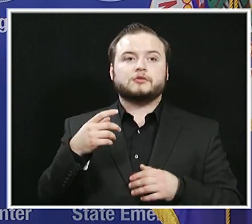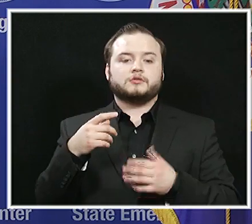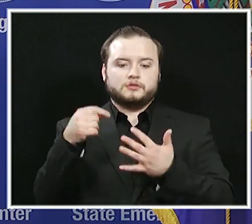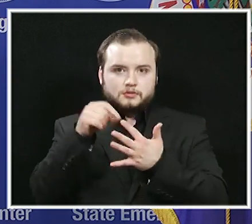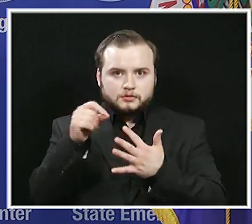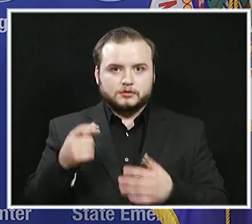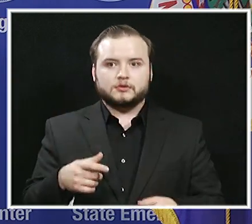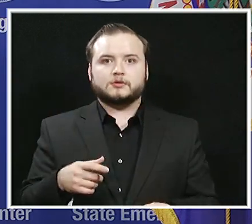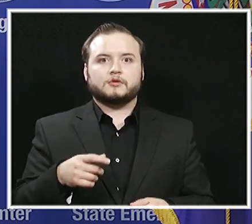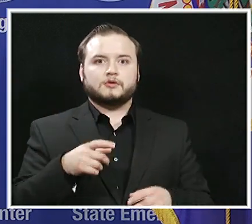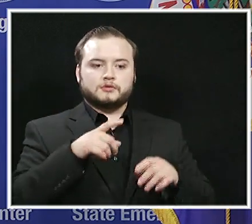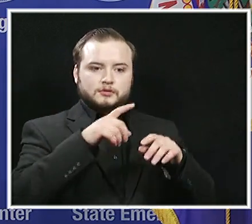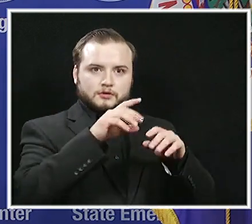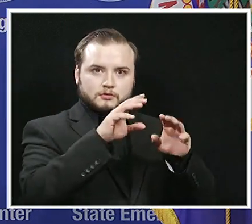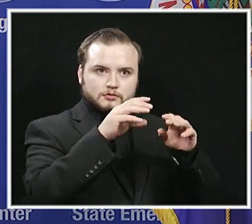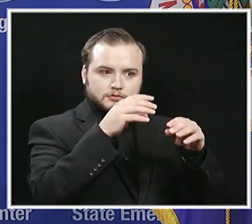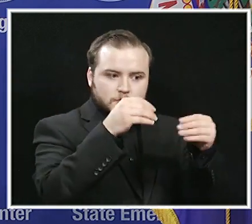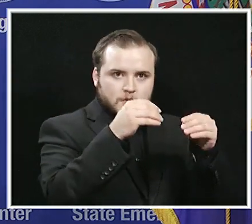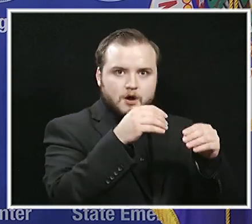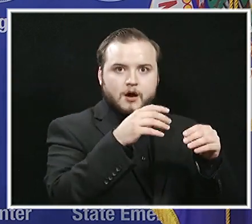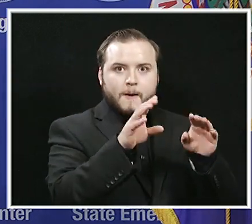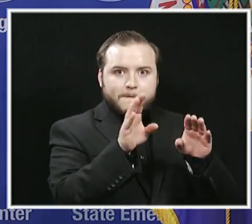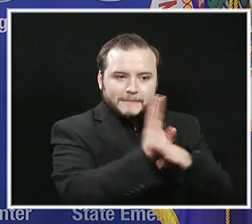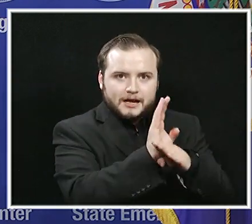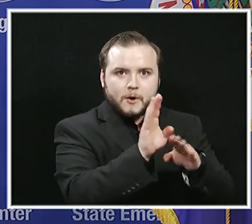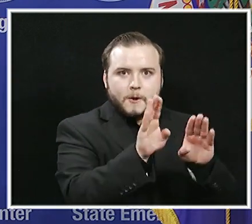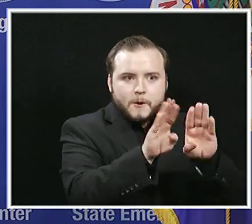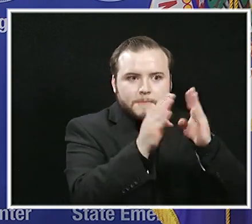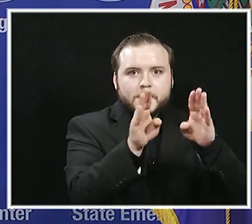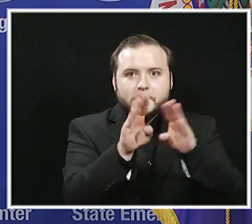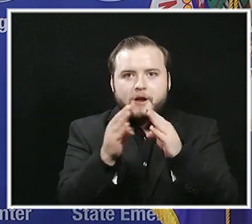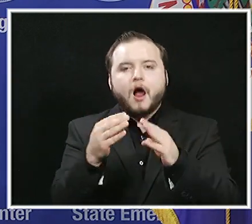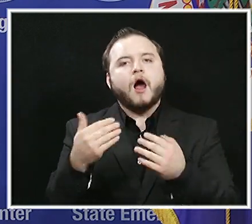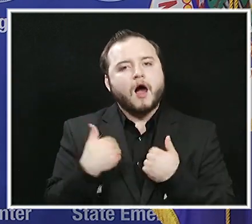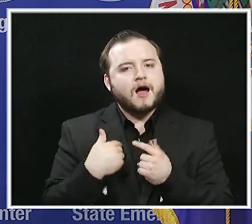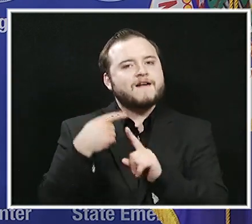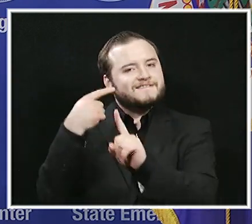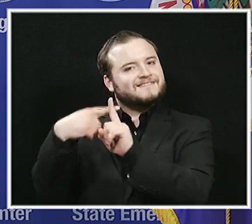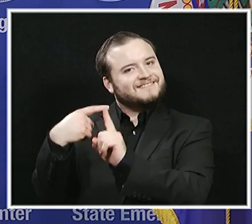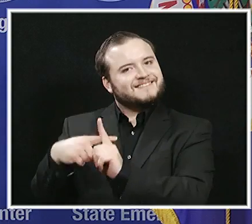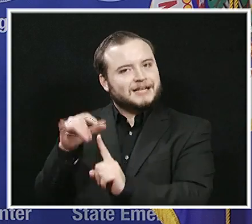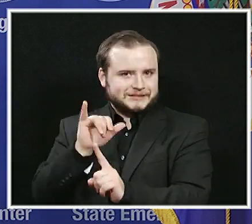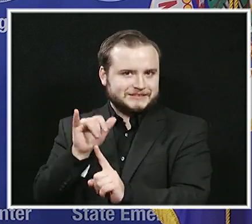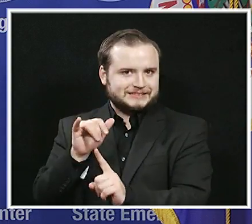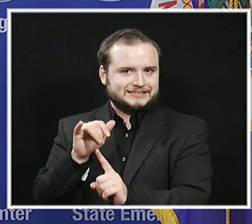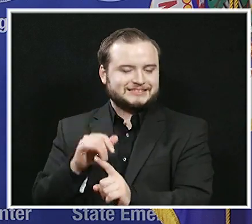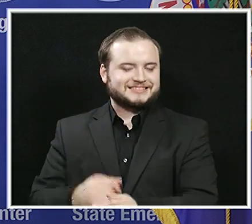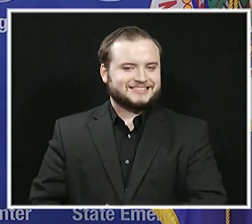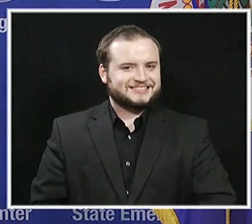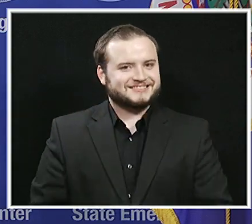They're changed on the testing front, for us to understand this better, they've changed on businesses functioning and getting back to work.